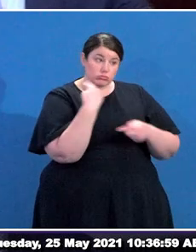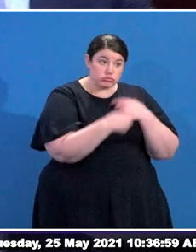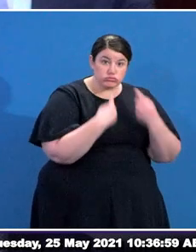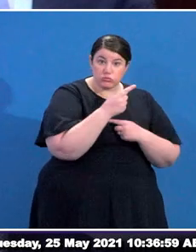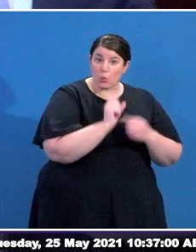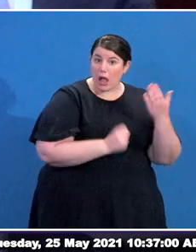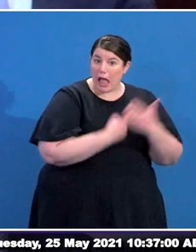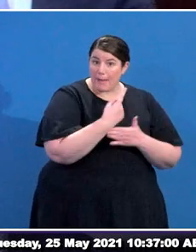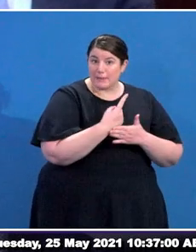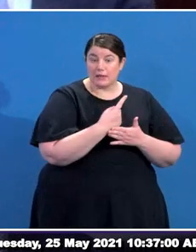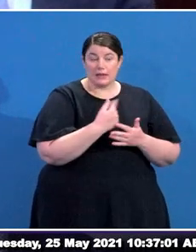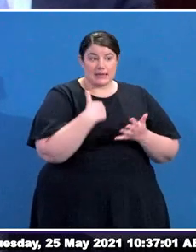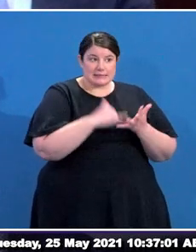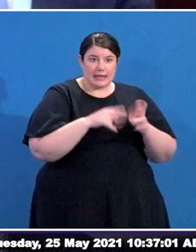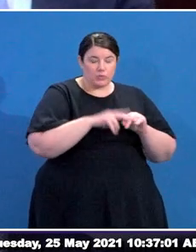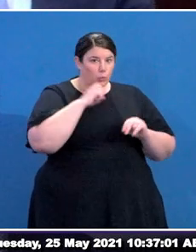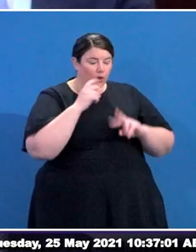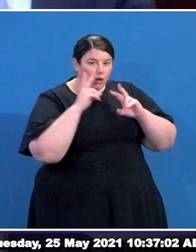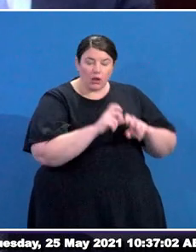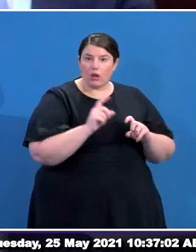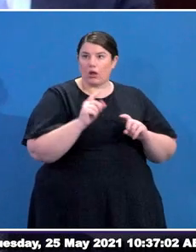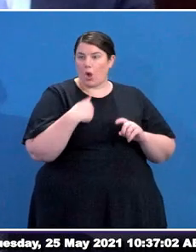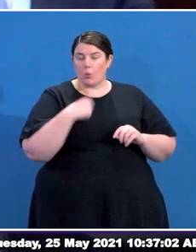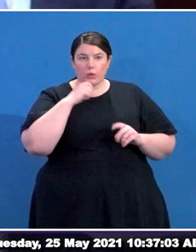And what Sunnyfield was doing with respect to both reporting it